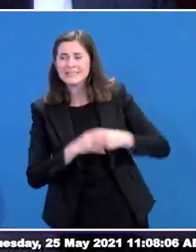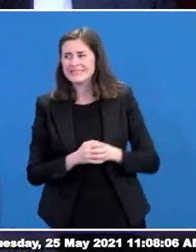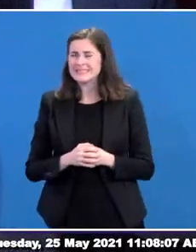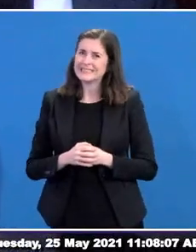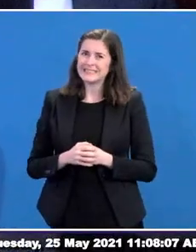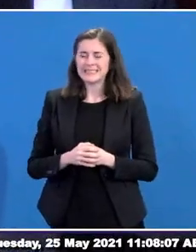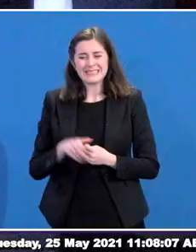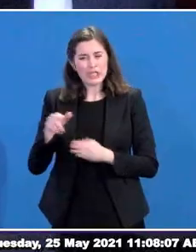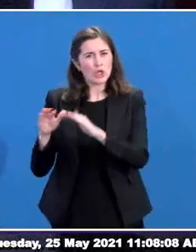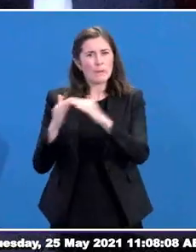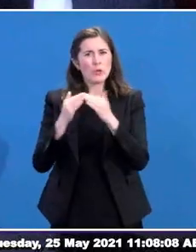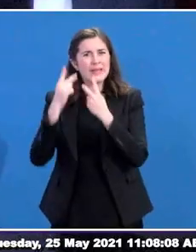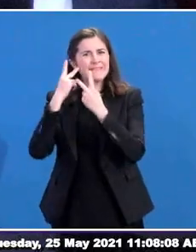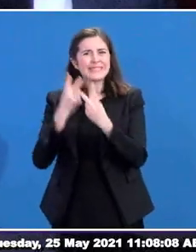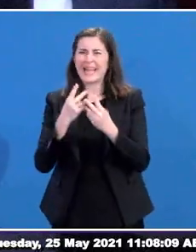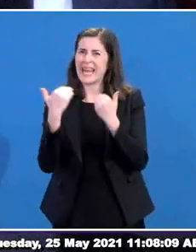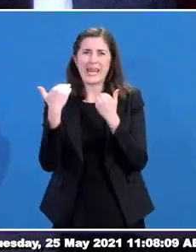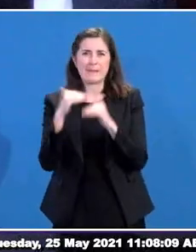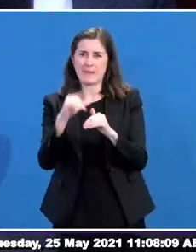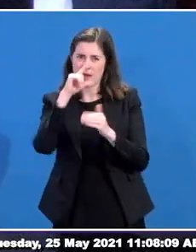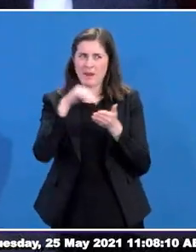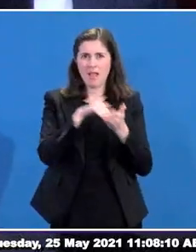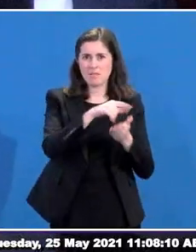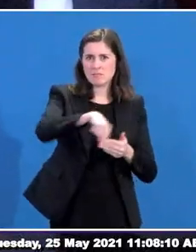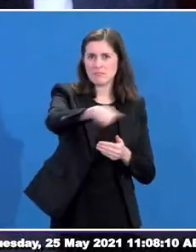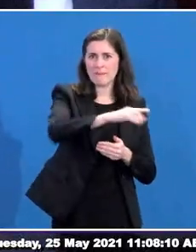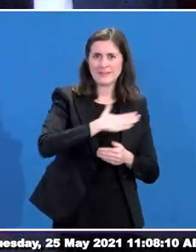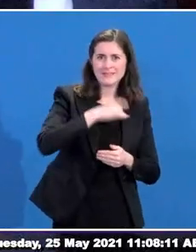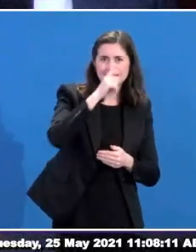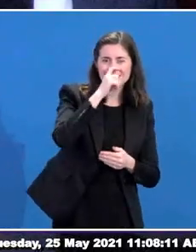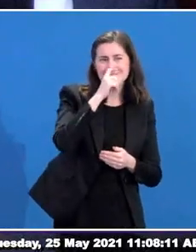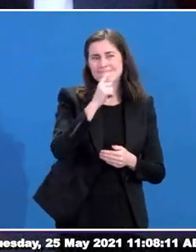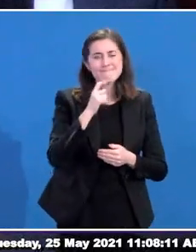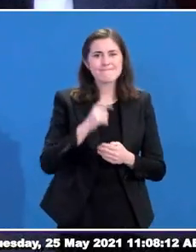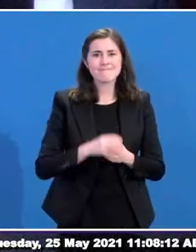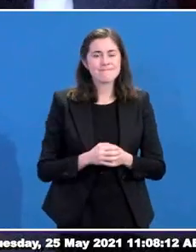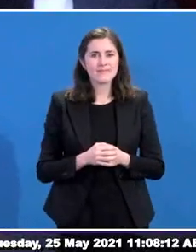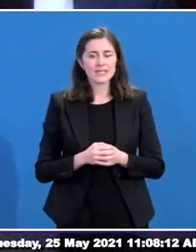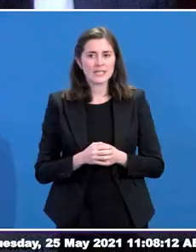because also she can't have an intimate knowledge